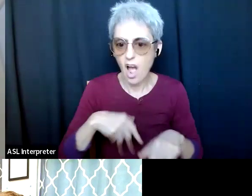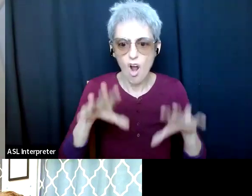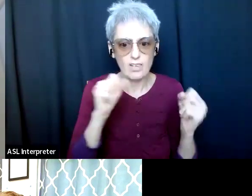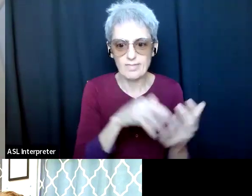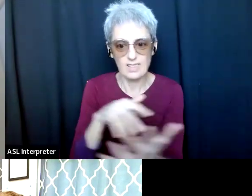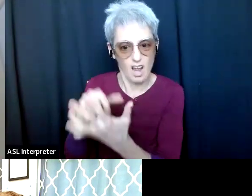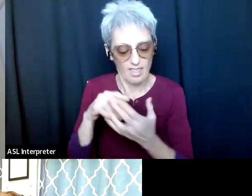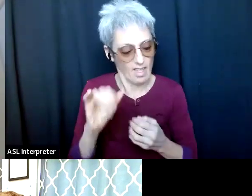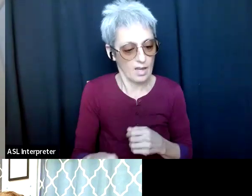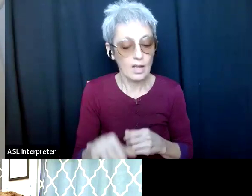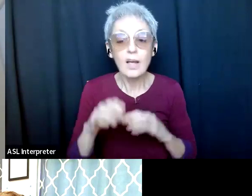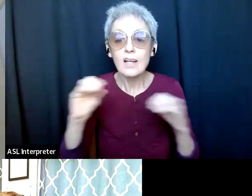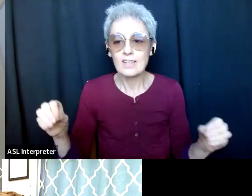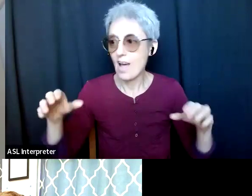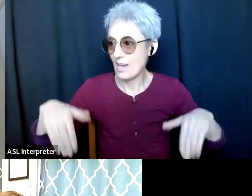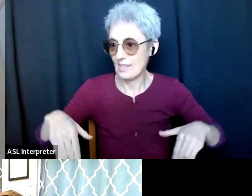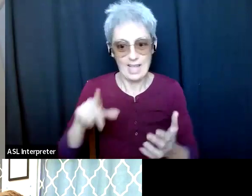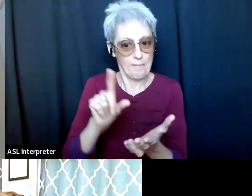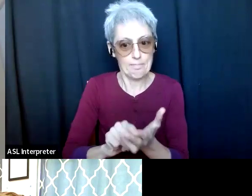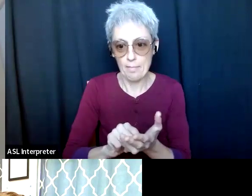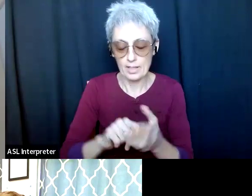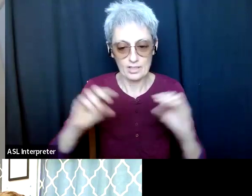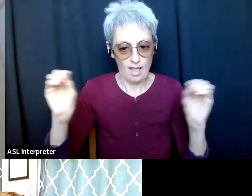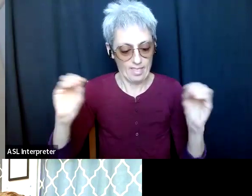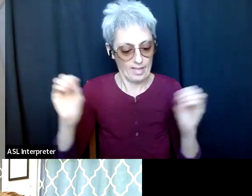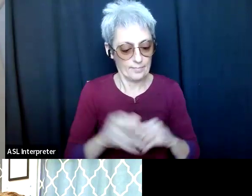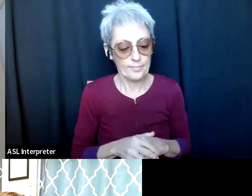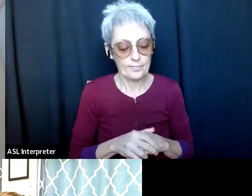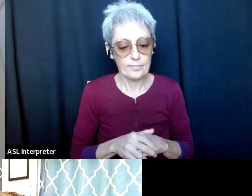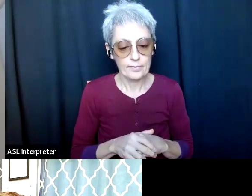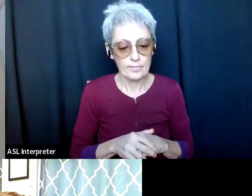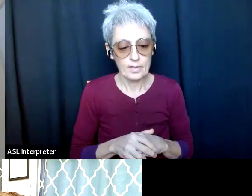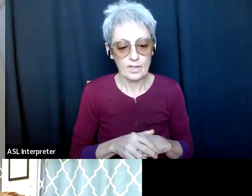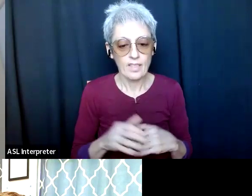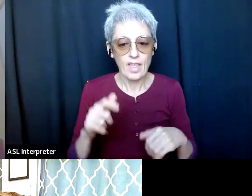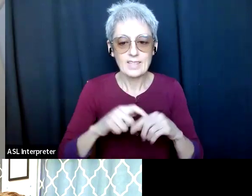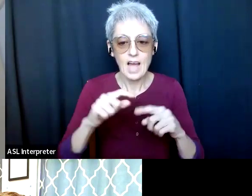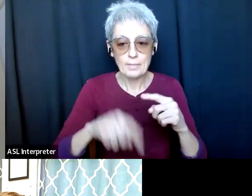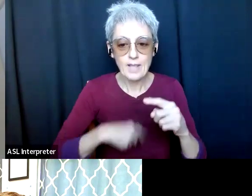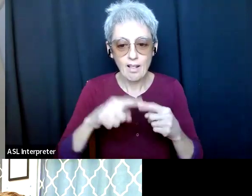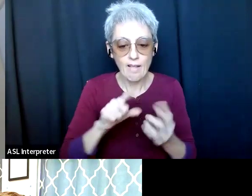So subjectively, they report that it doesn't work. And then the audiologist does an objective test,